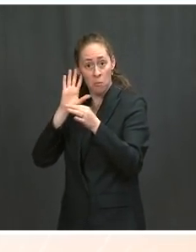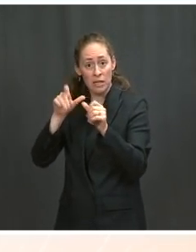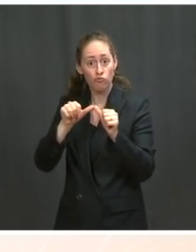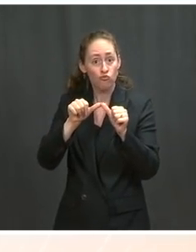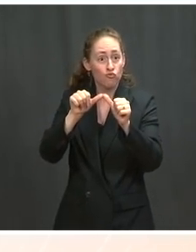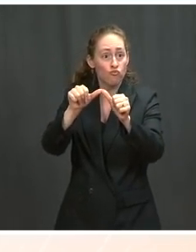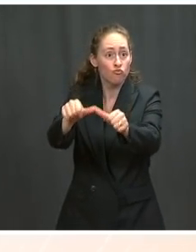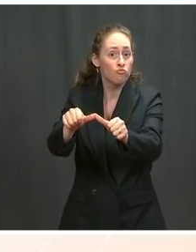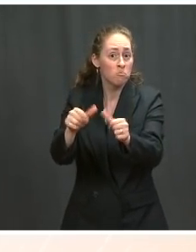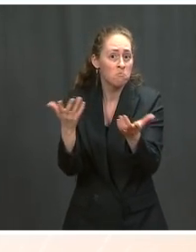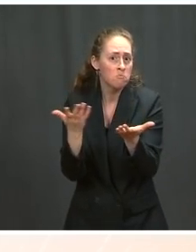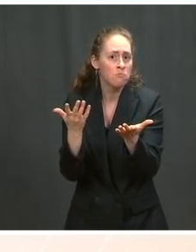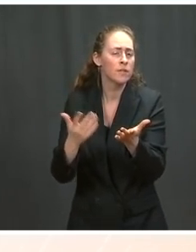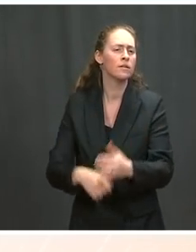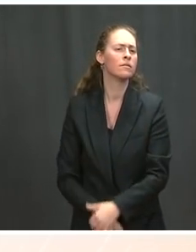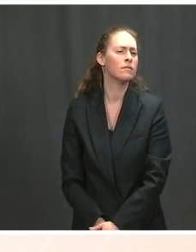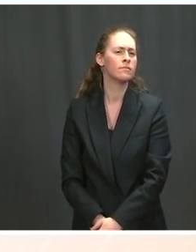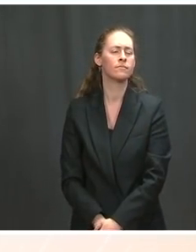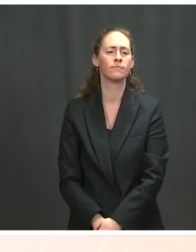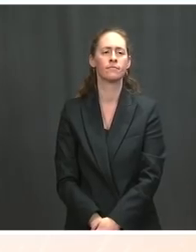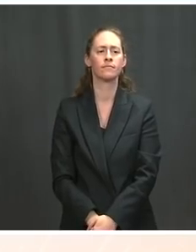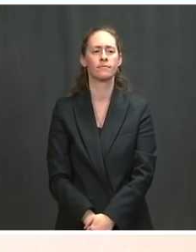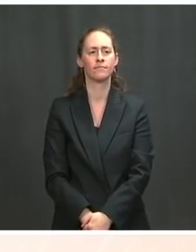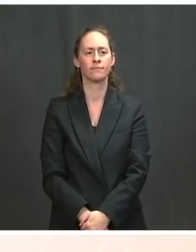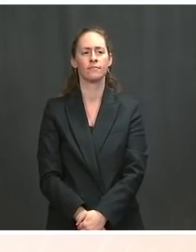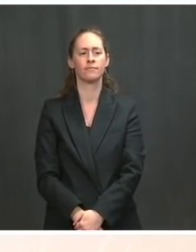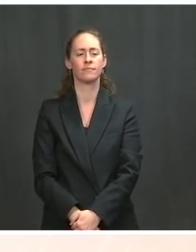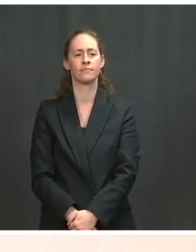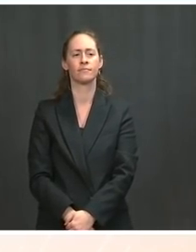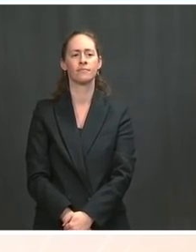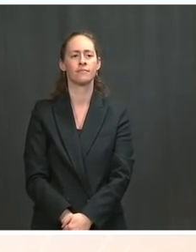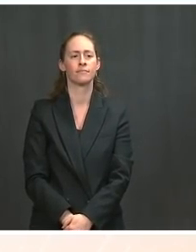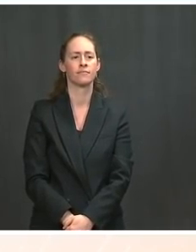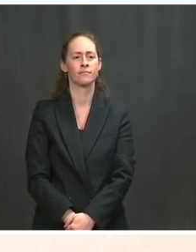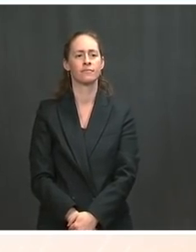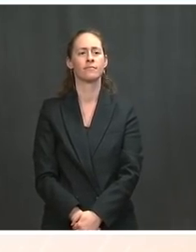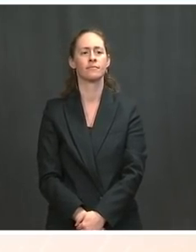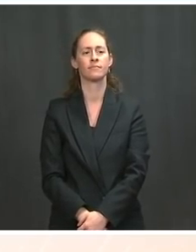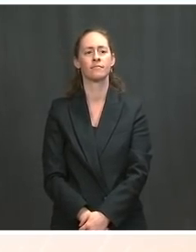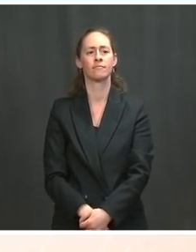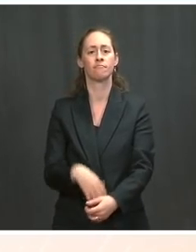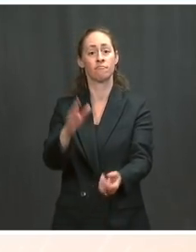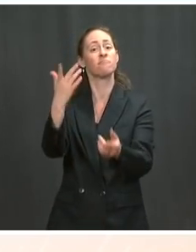on average, over the last few months. And we know these numbers and these data can go up and down.